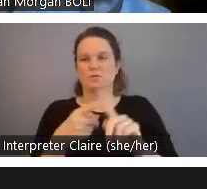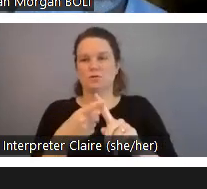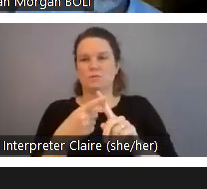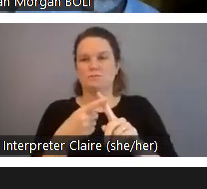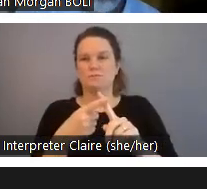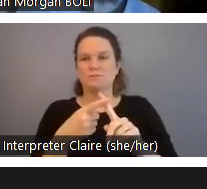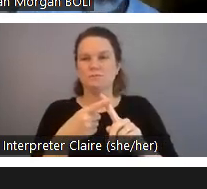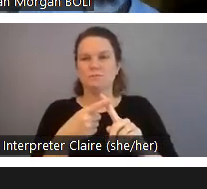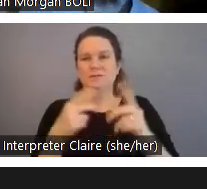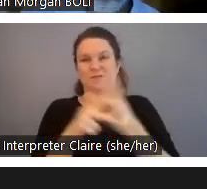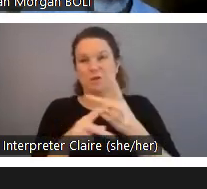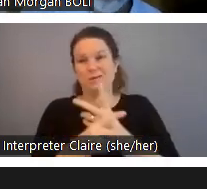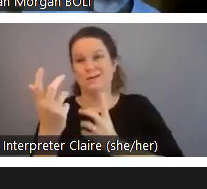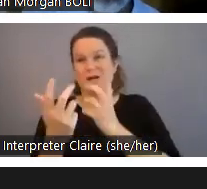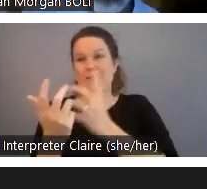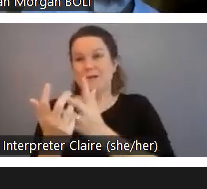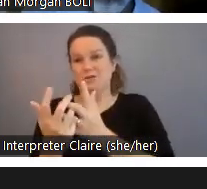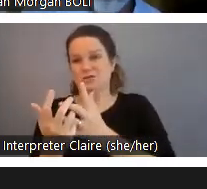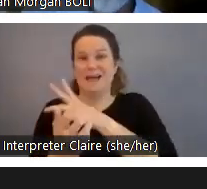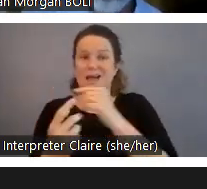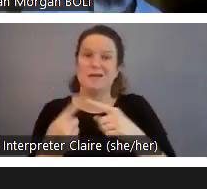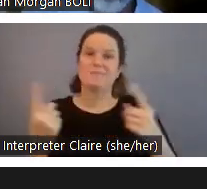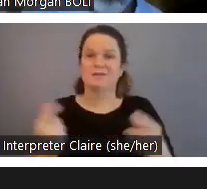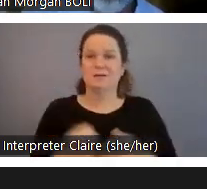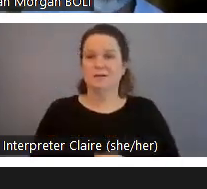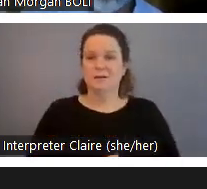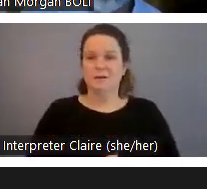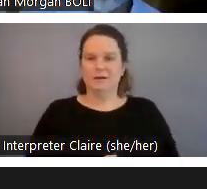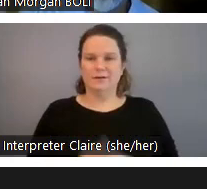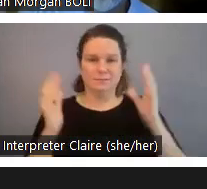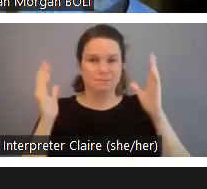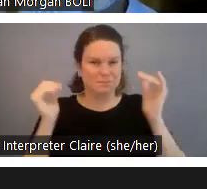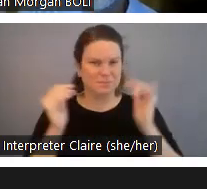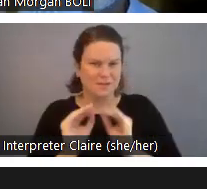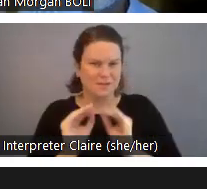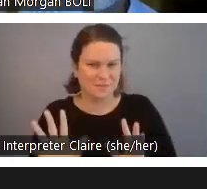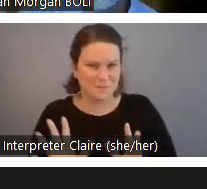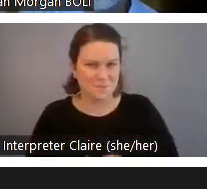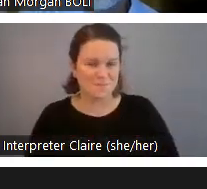an accommodation as well and vice versa. So, I hope that helps.